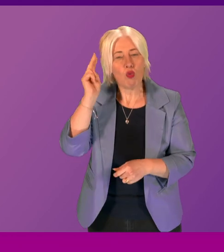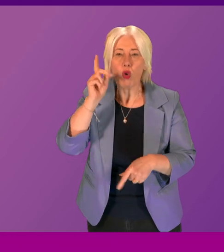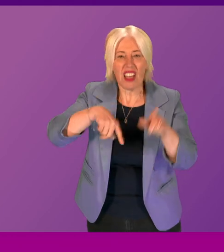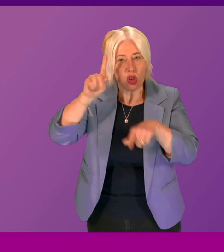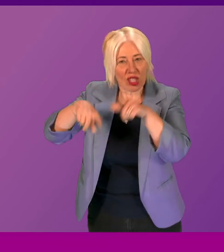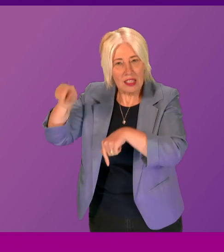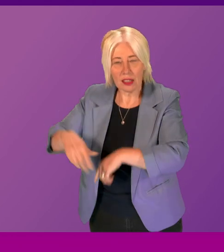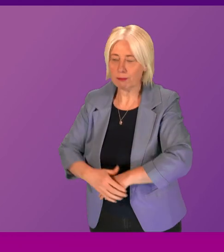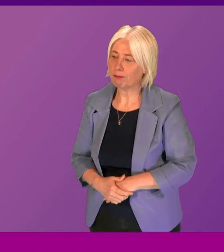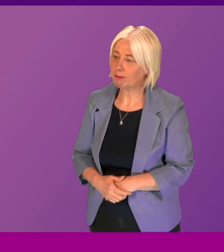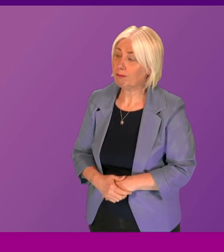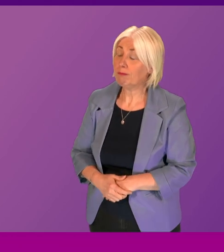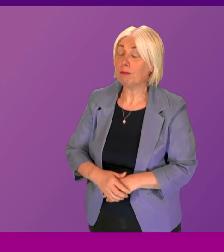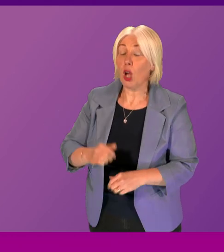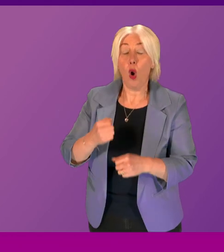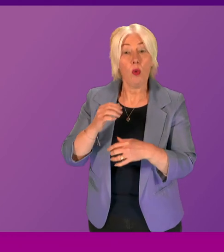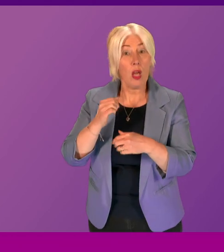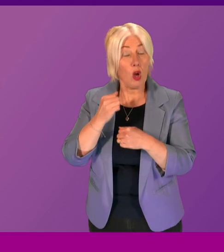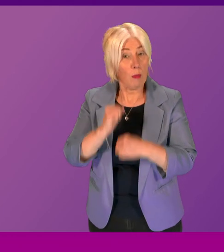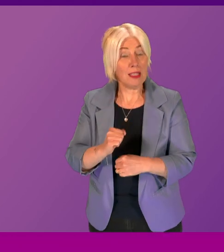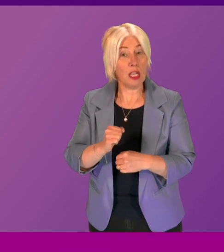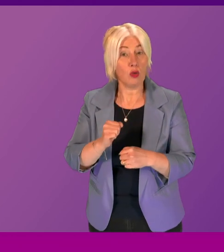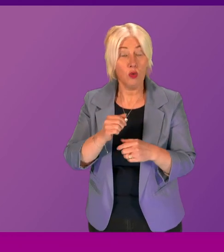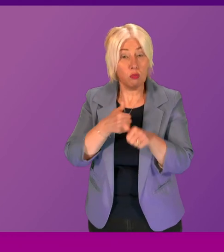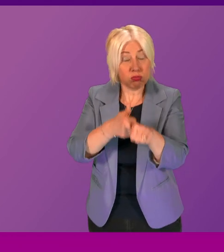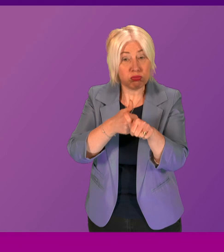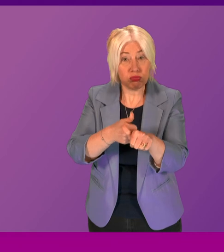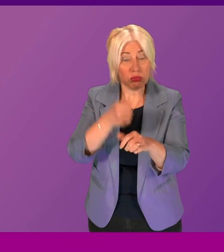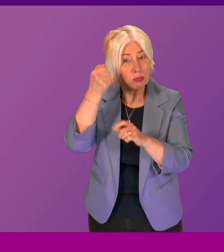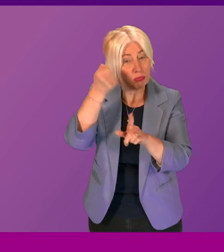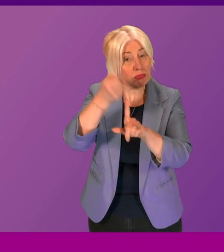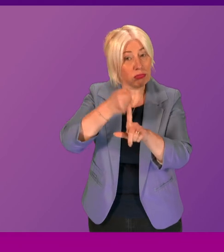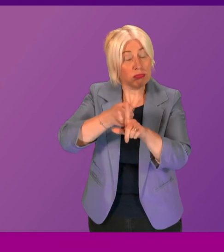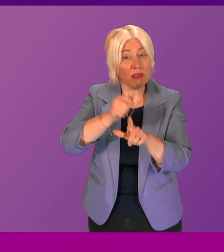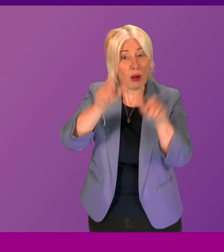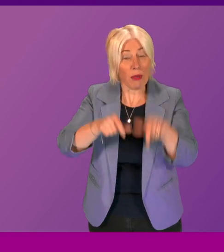The Scottish Government is committed to championing the rights of neurodivergent people, and I am grateful to Karen Adam for raising the issue.